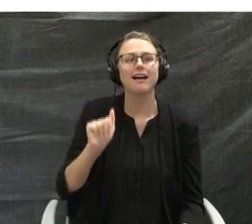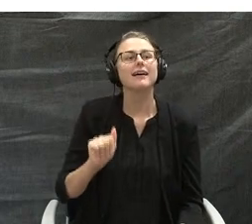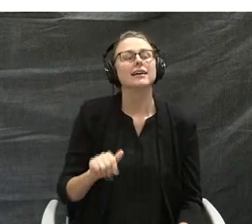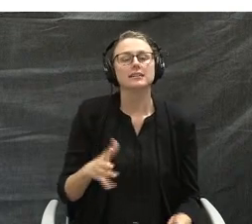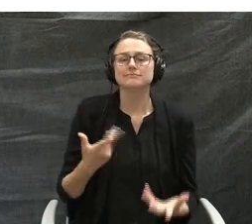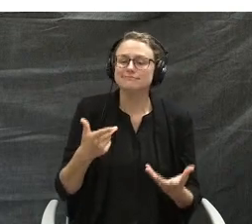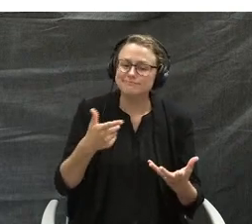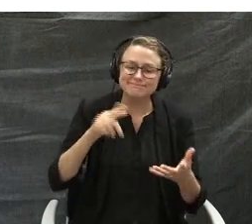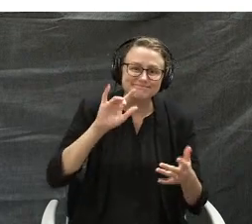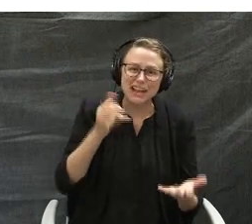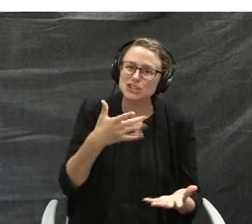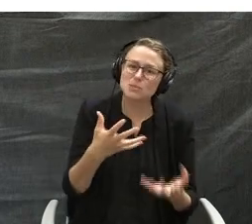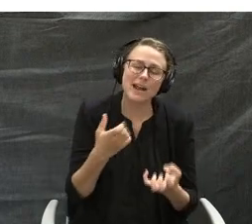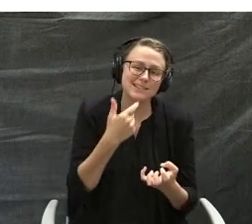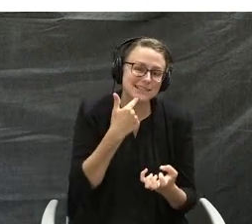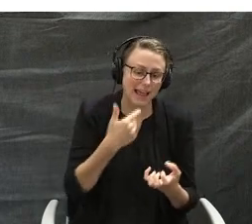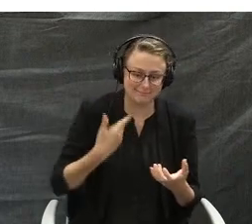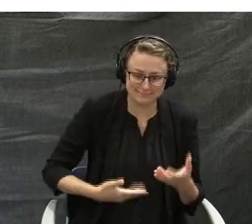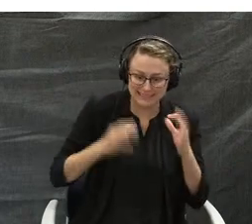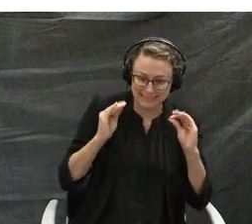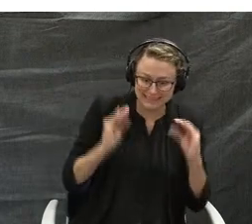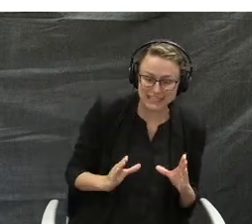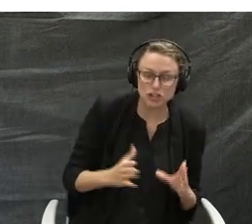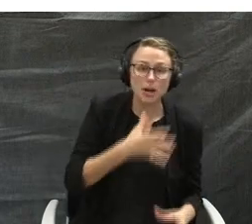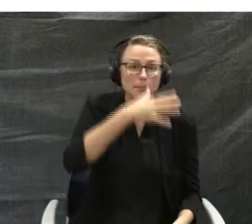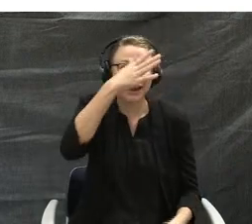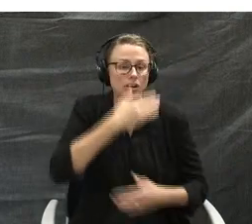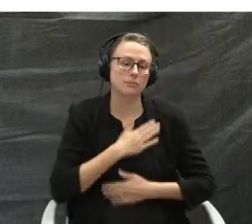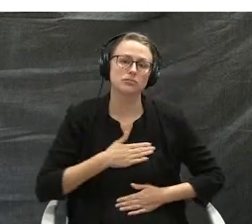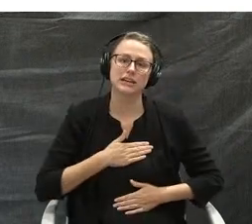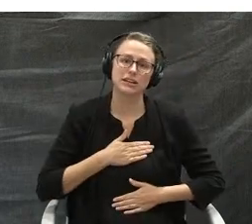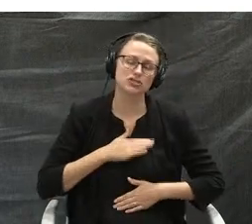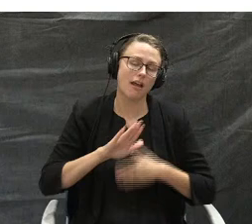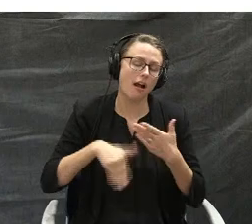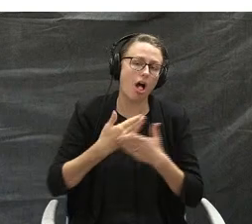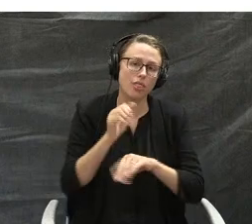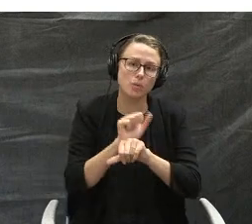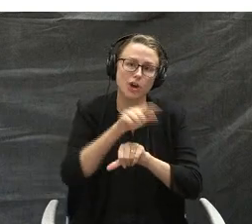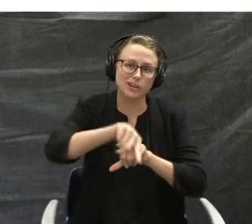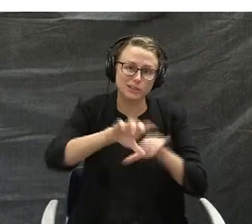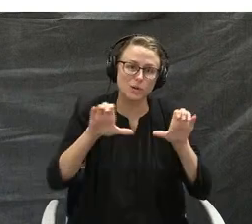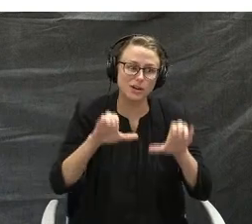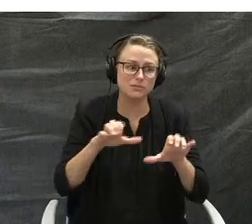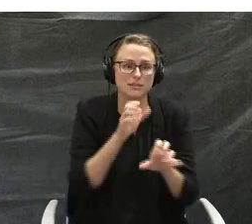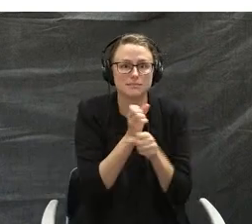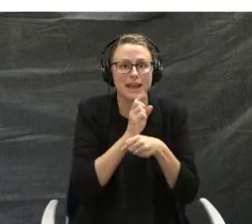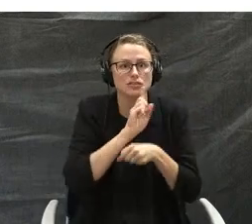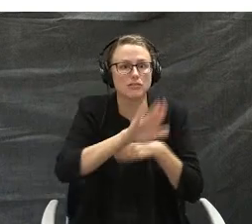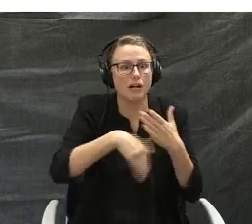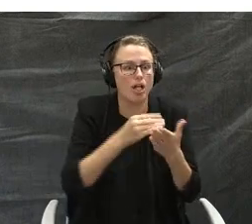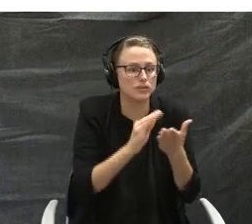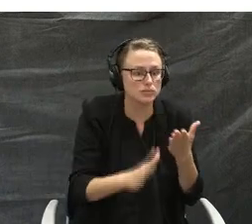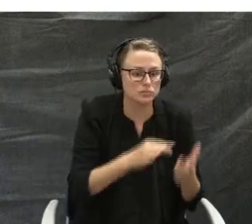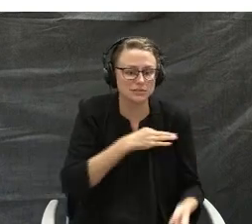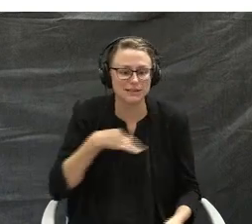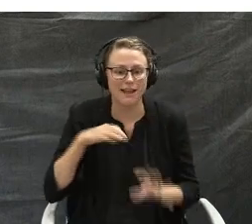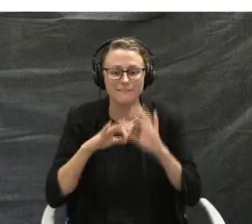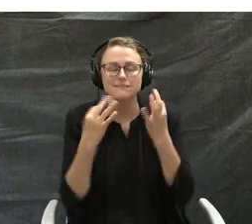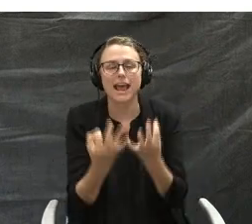and a parent. I appreciate all the work that you are doing to ensure that all students, staff and families are safe and are